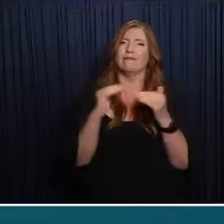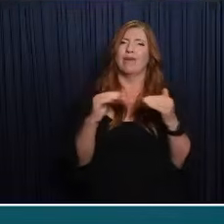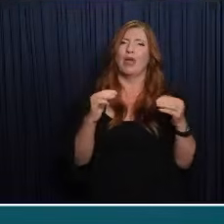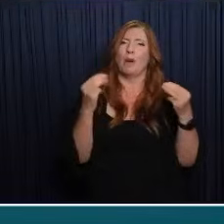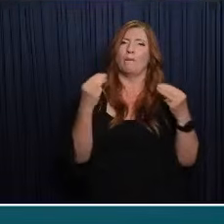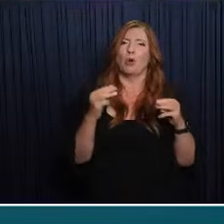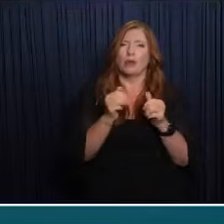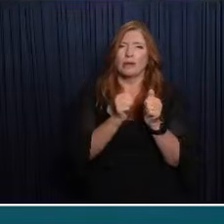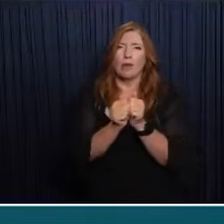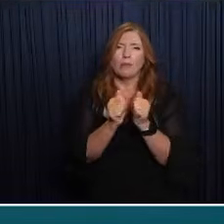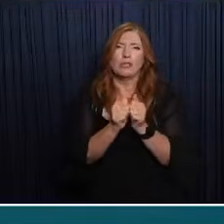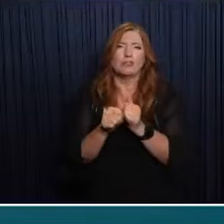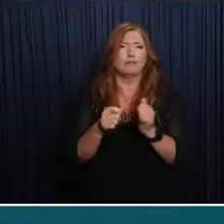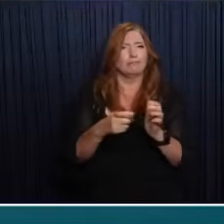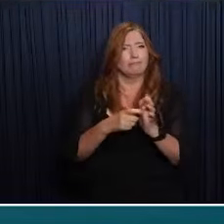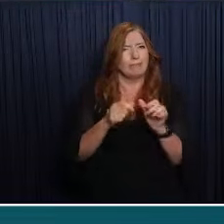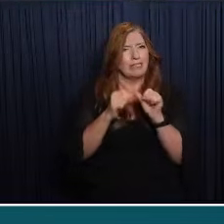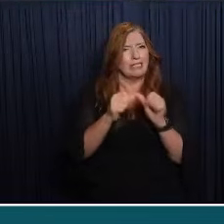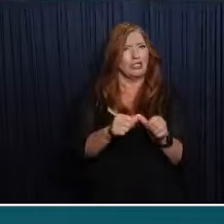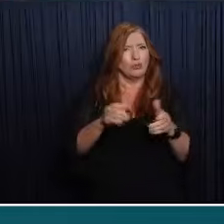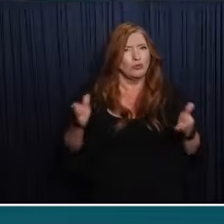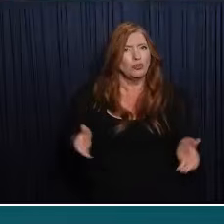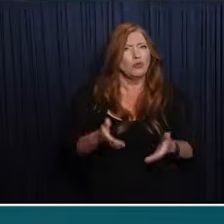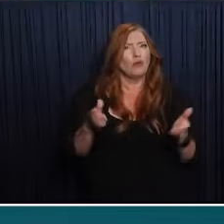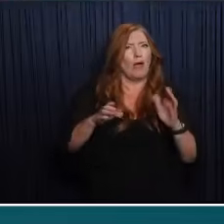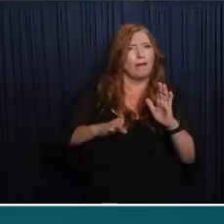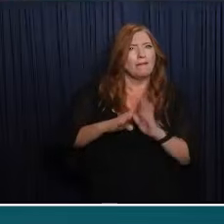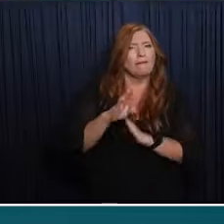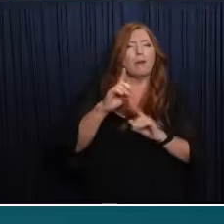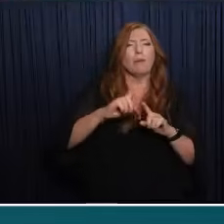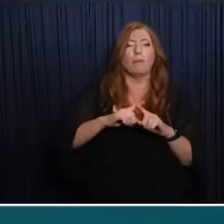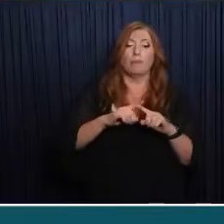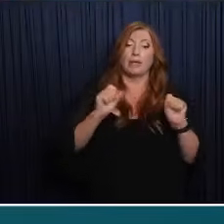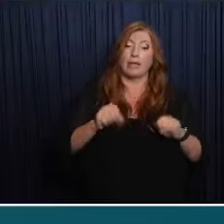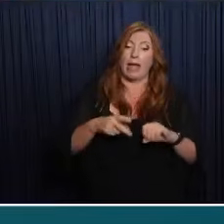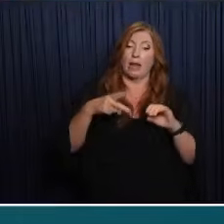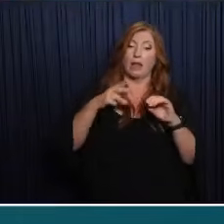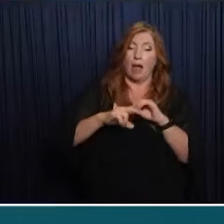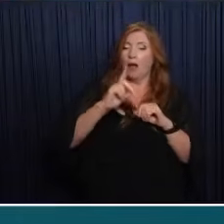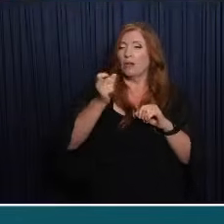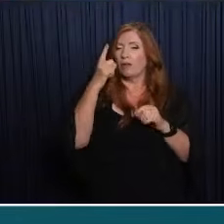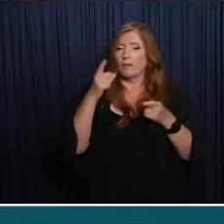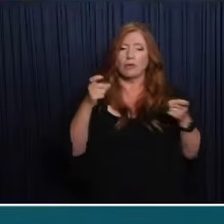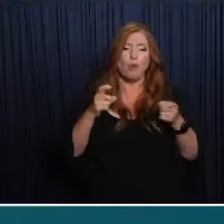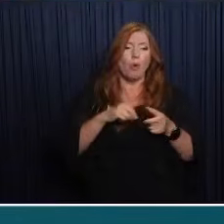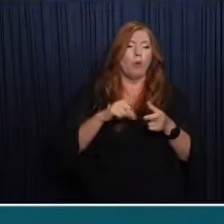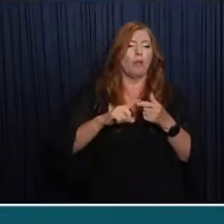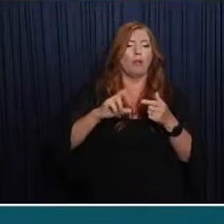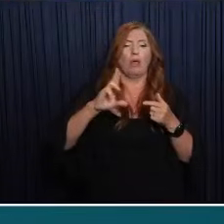ADMINISTRATION. IT TAKES TIME TO BRING IT DOWN